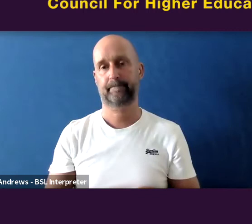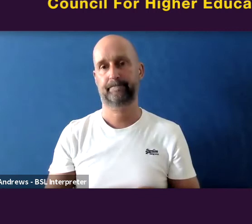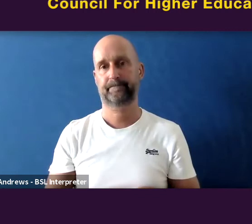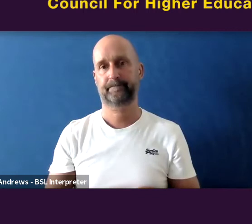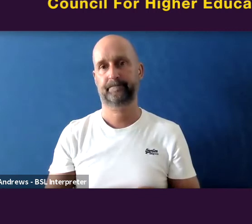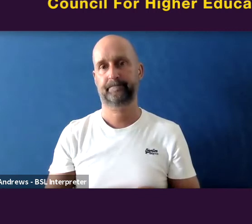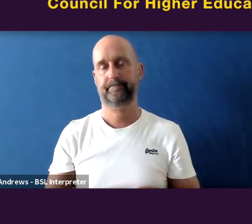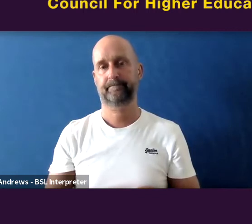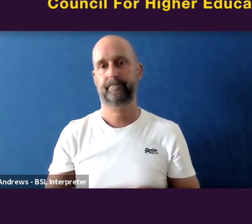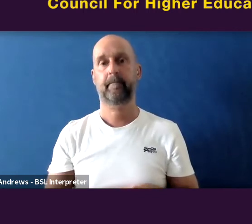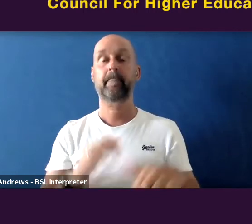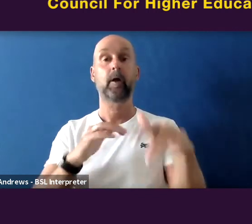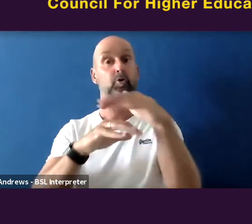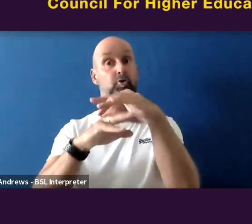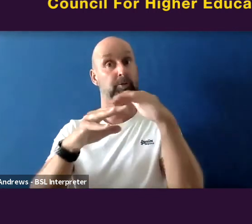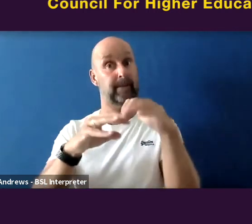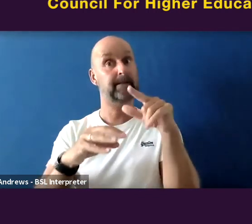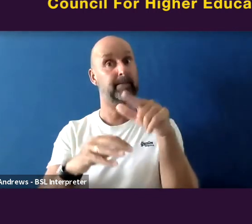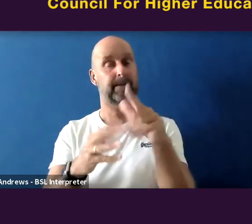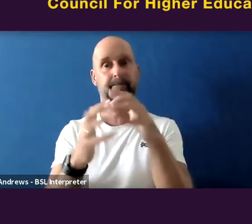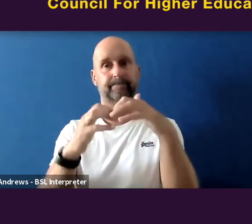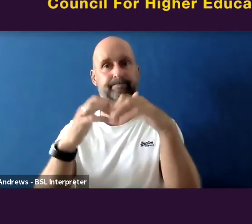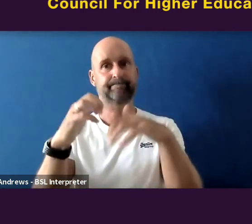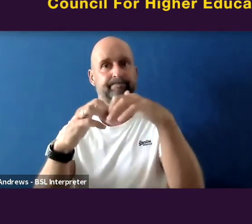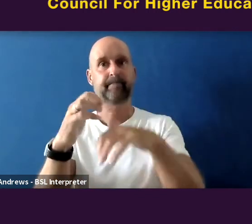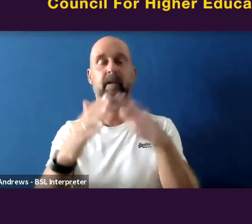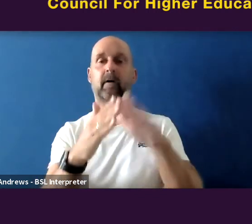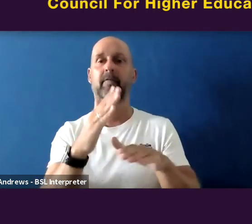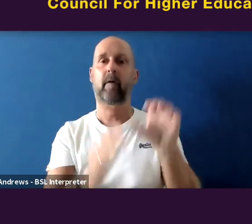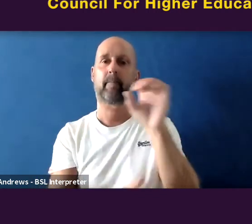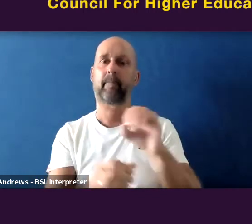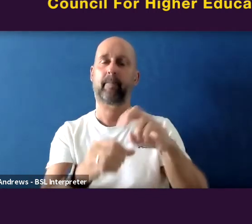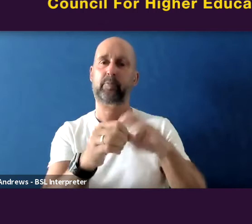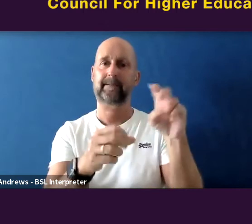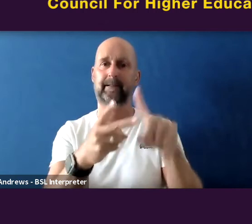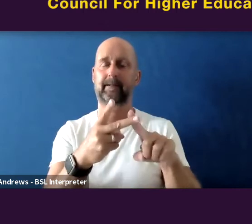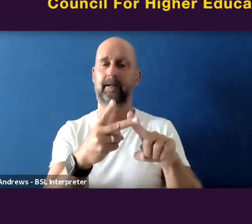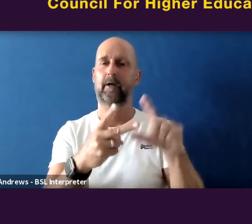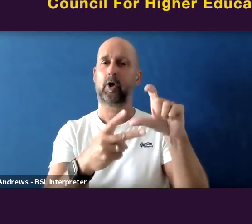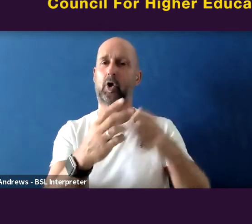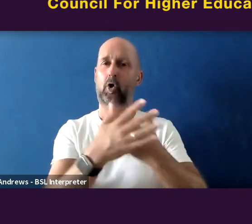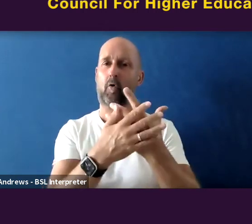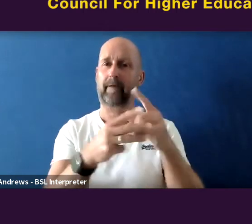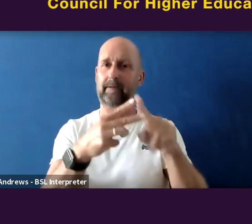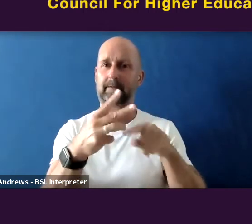Society has been fractured by Brexit, the pandemic, nationalism, and culture